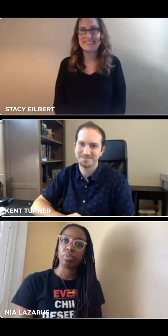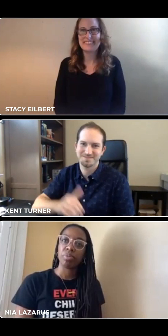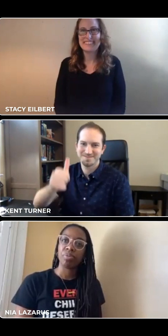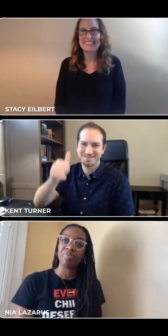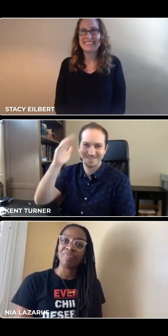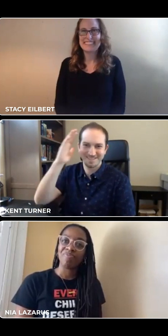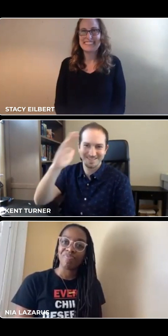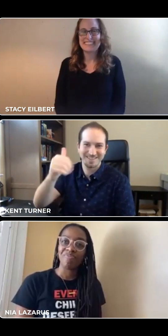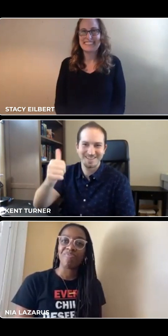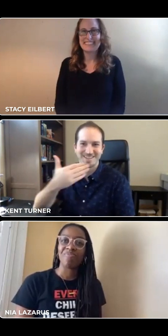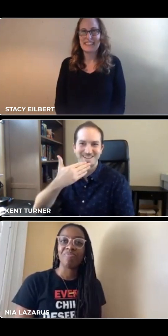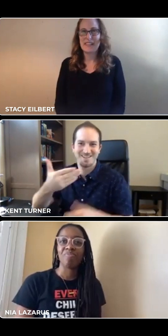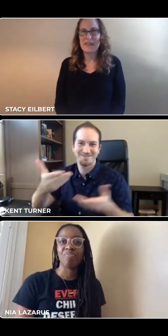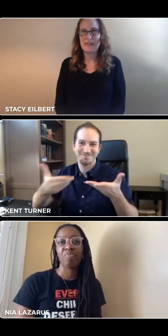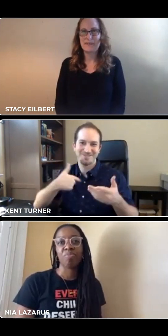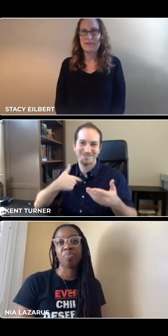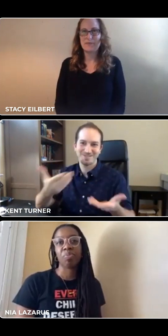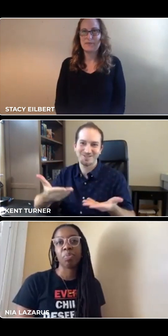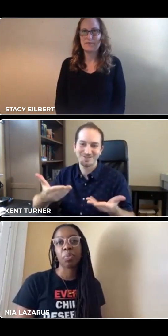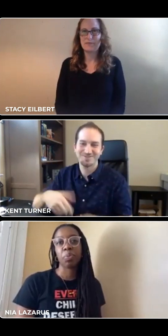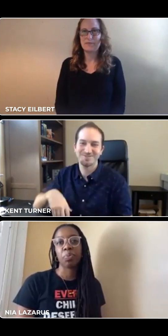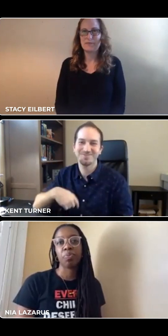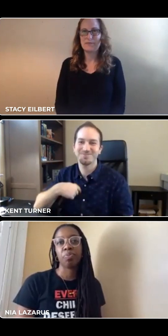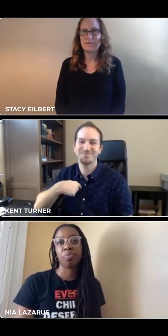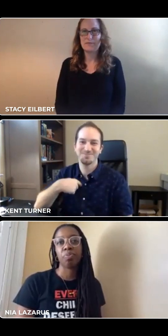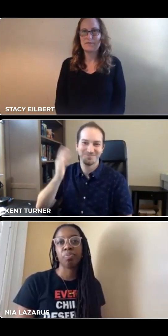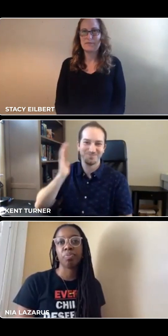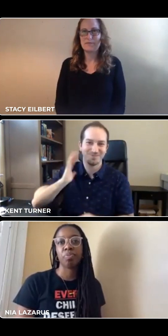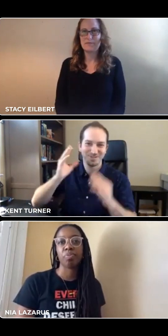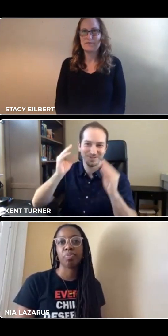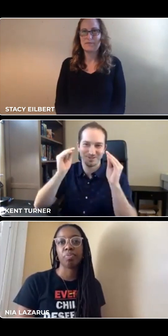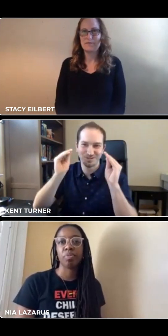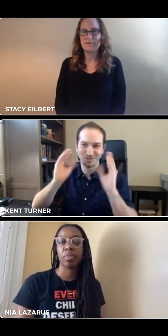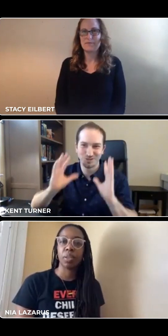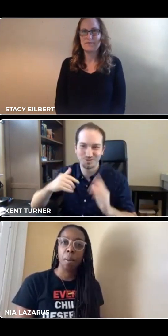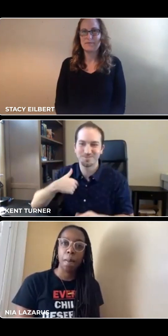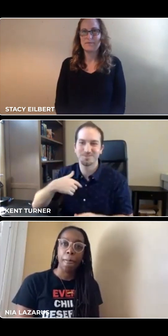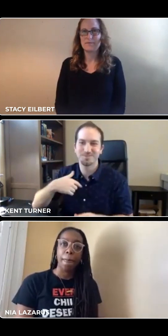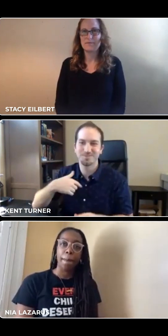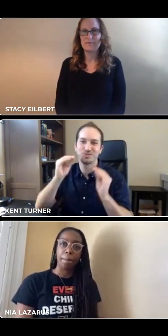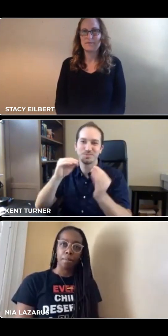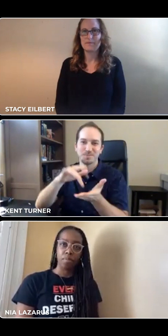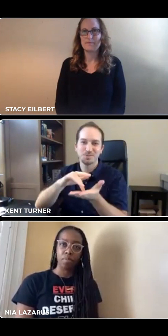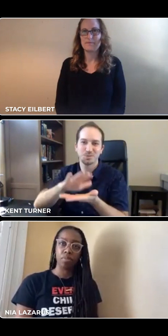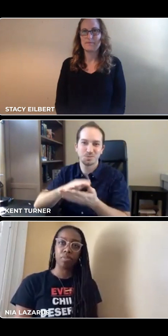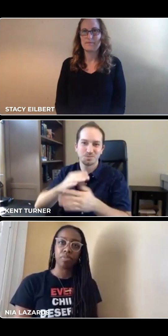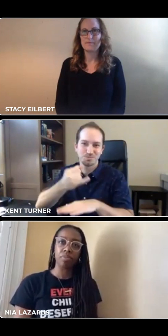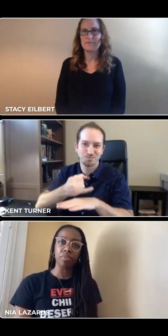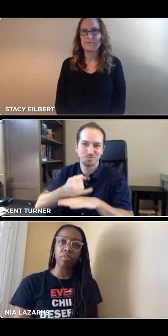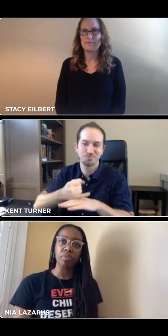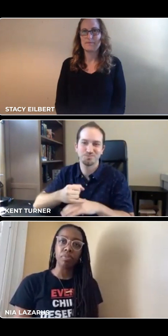So, Kent Turner, go ahead go ahead and introduce yourself! Hi! Good evening. Thank you for having me here tonight. I'm a former teacher.